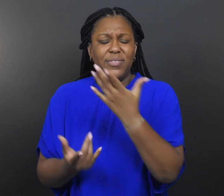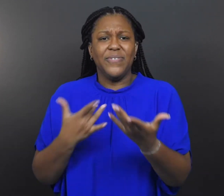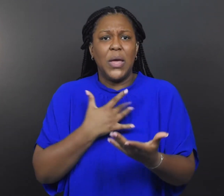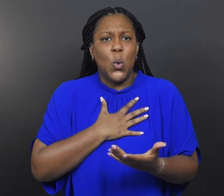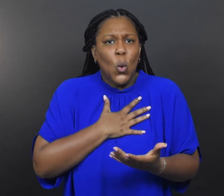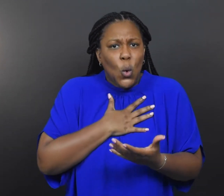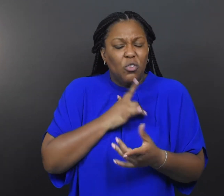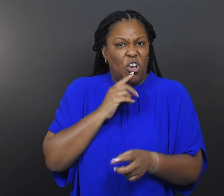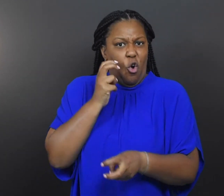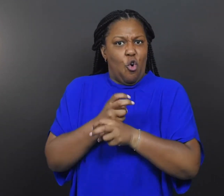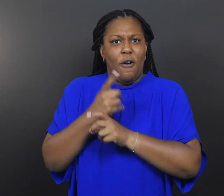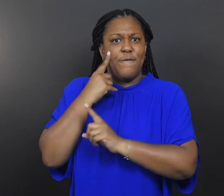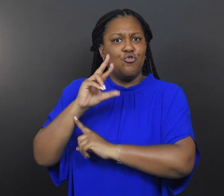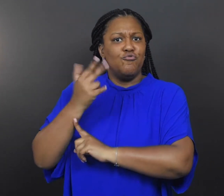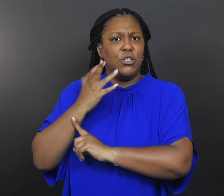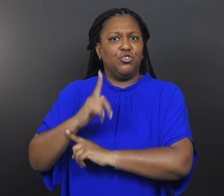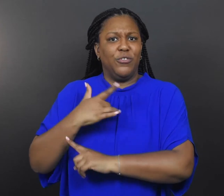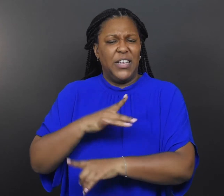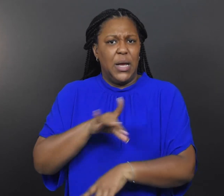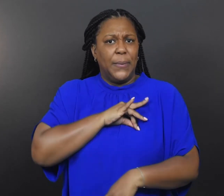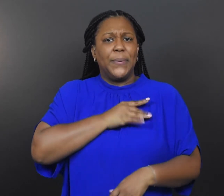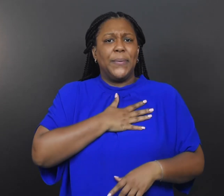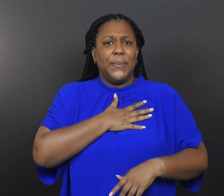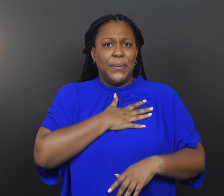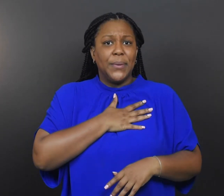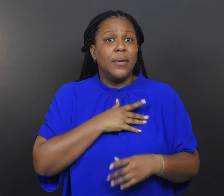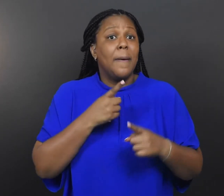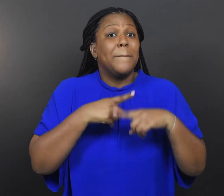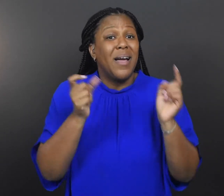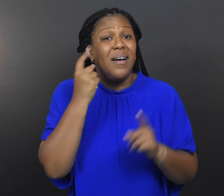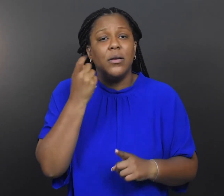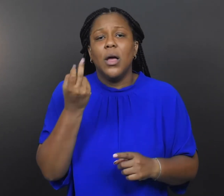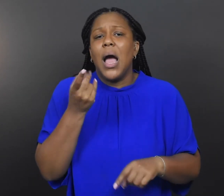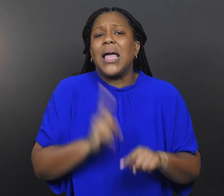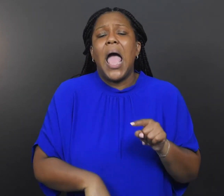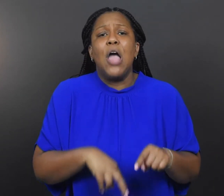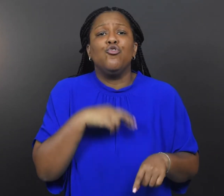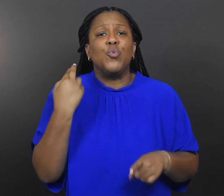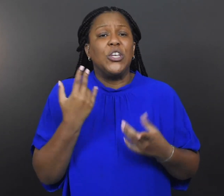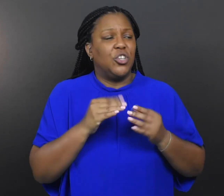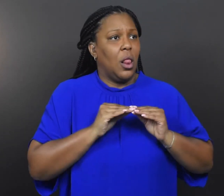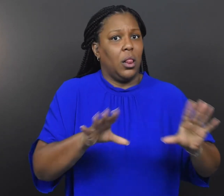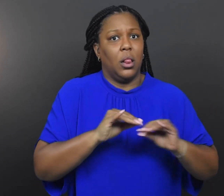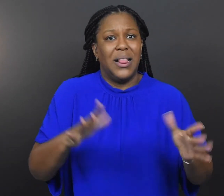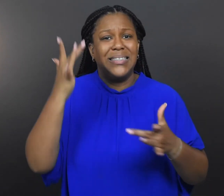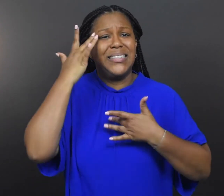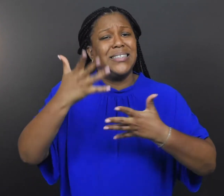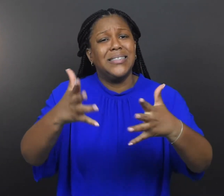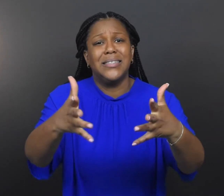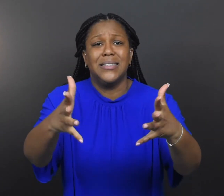was hard for Rachael, but she could not risk spreading the disease.